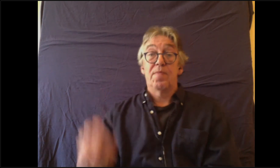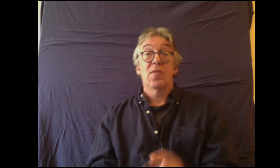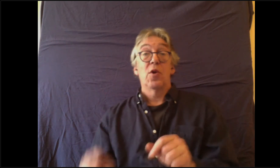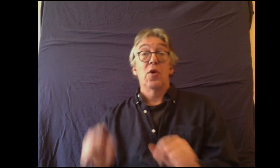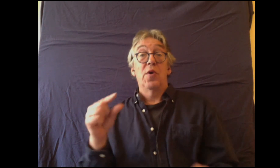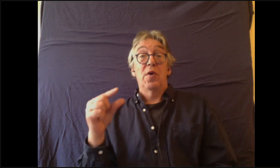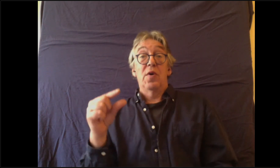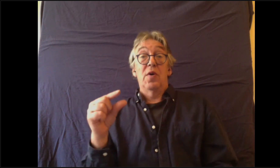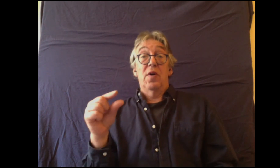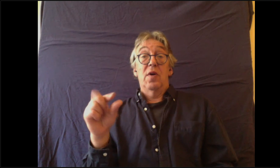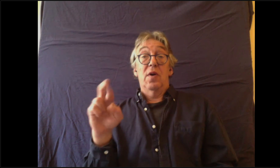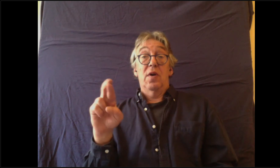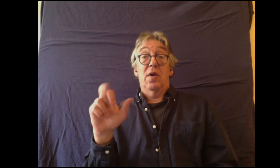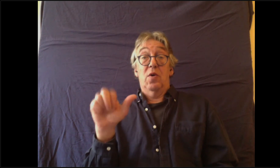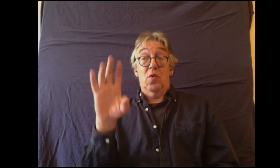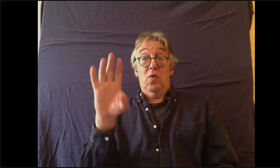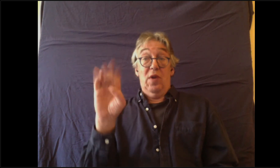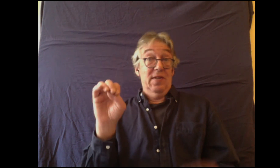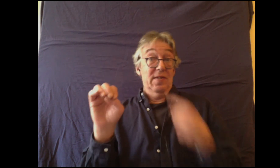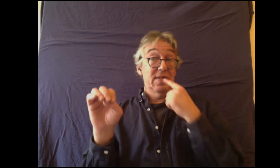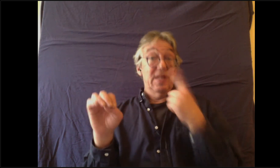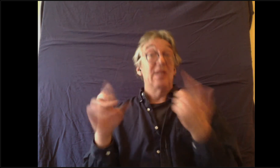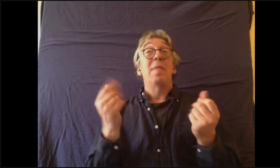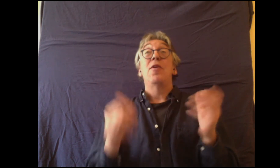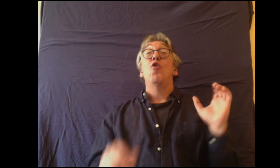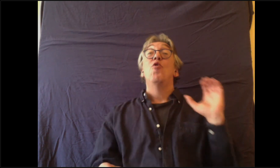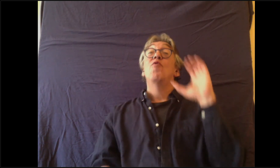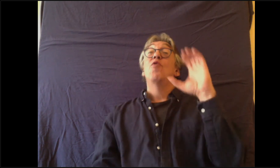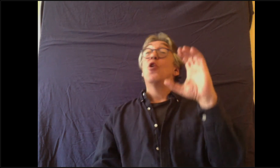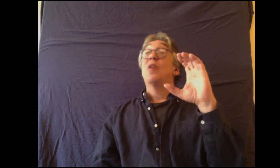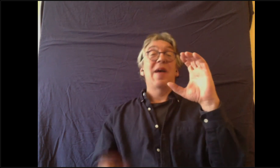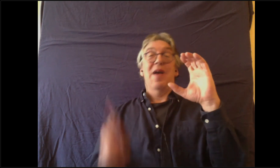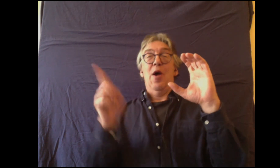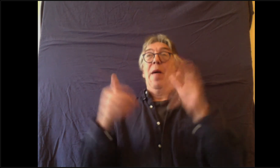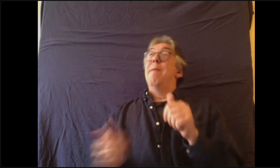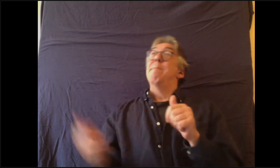that funders go through big DPOs but not for local organisations